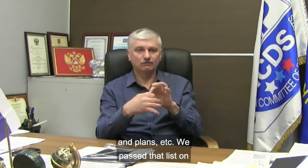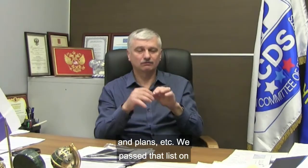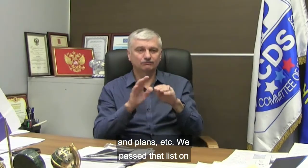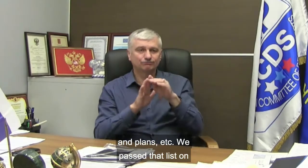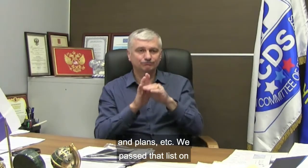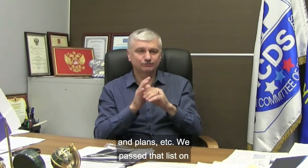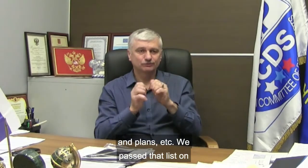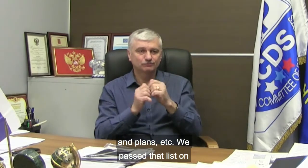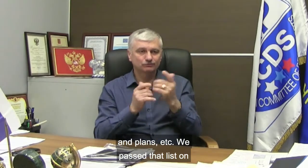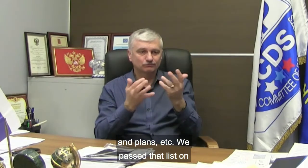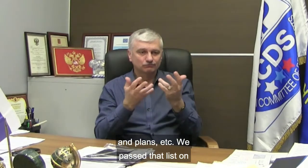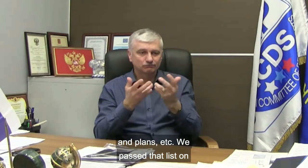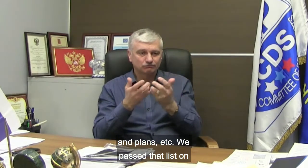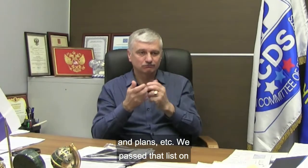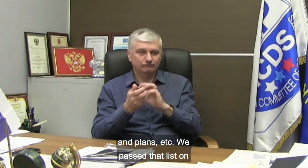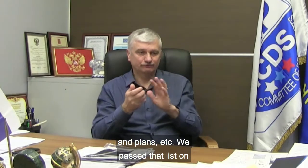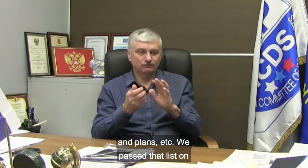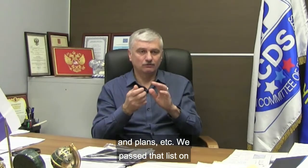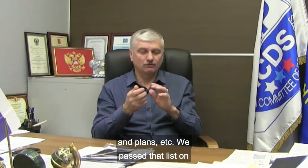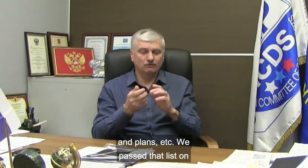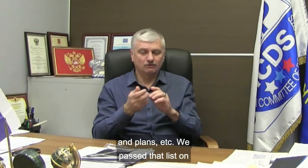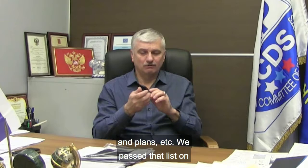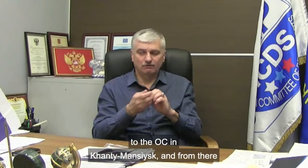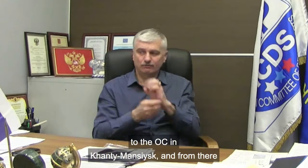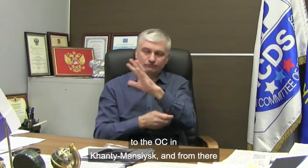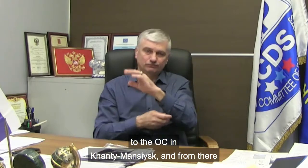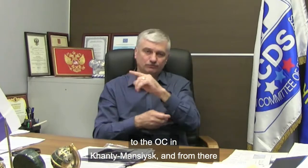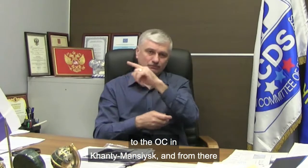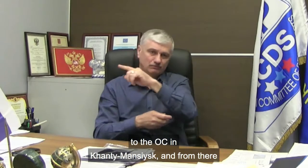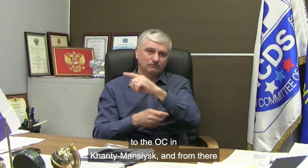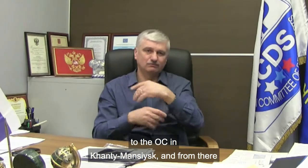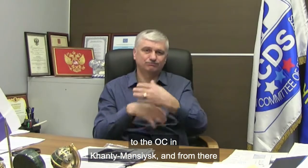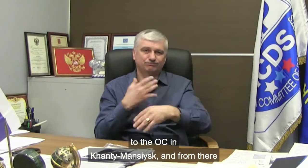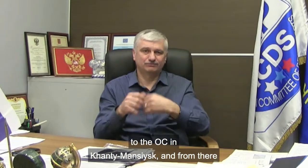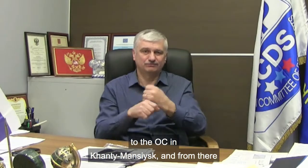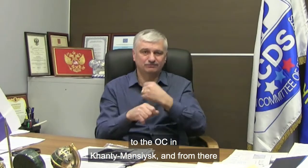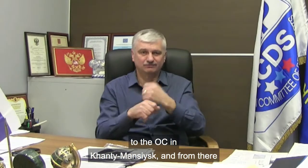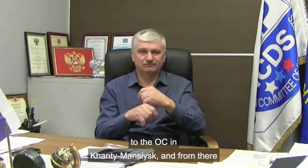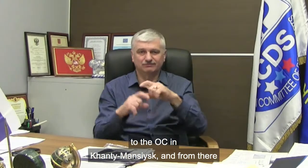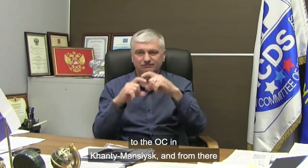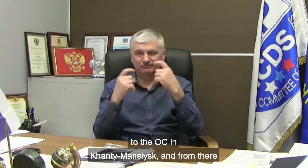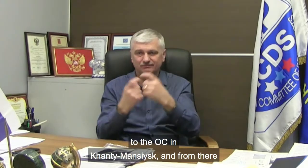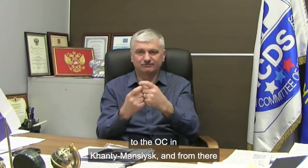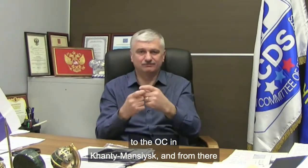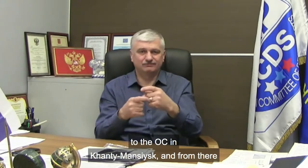and plans, etc. We passed that list on to the OC in Khanty-Mansiysk, and from there